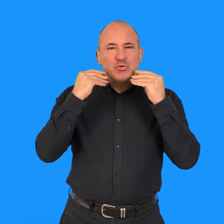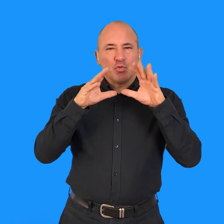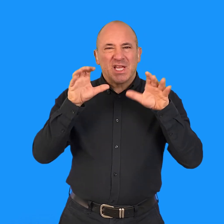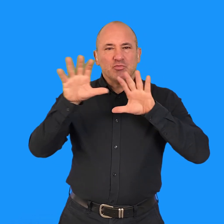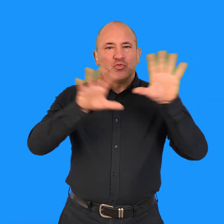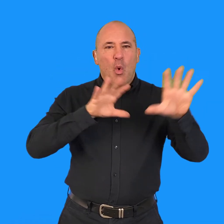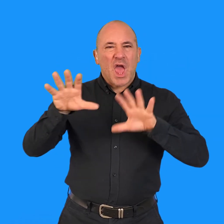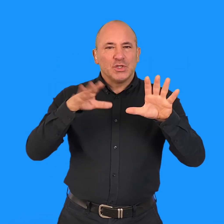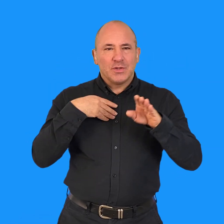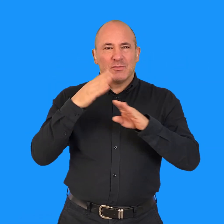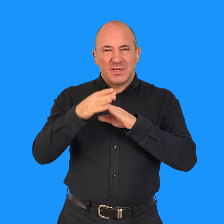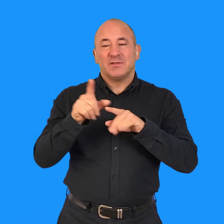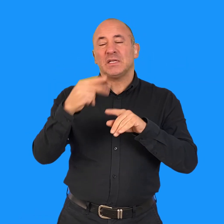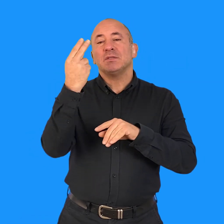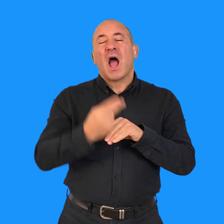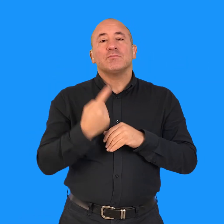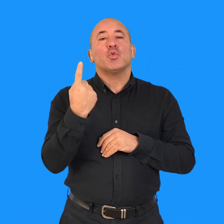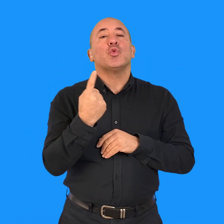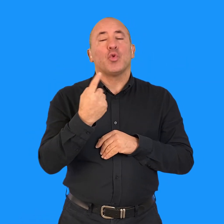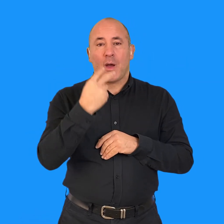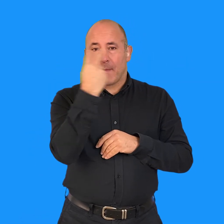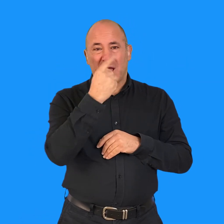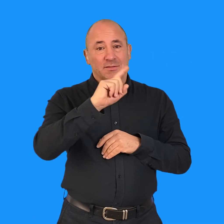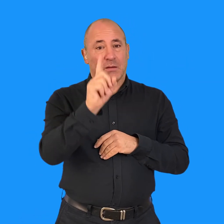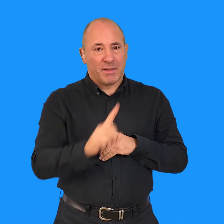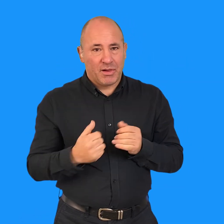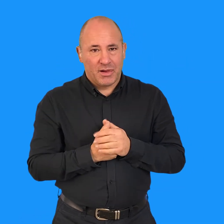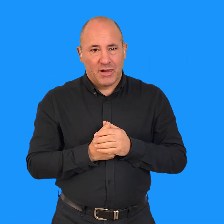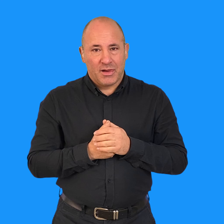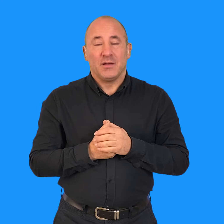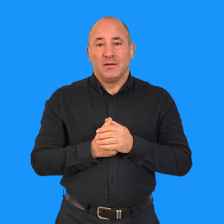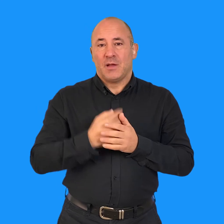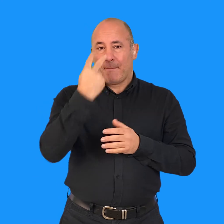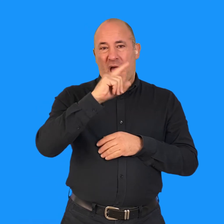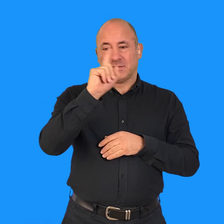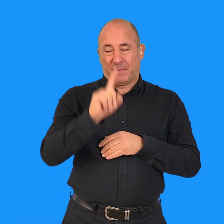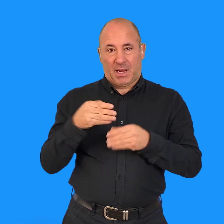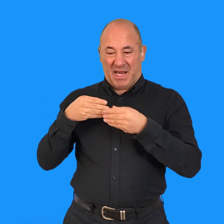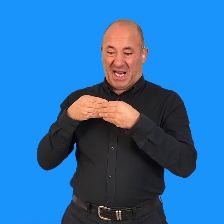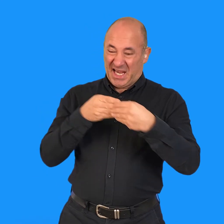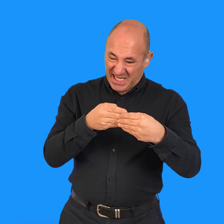and one of the things we went to see was this sensory installation,